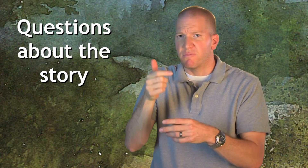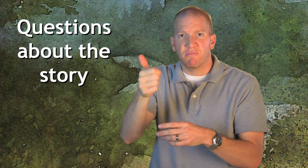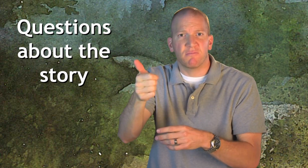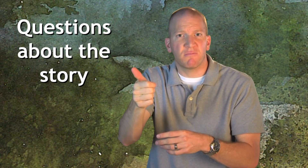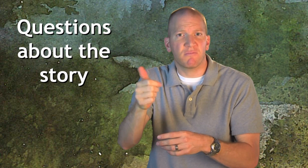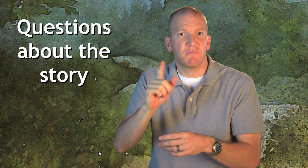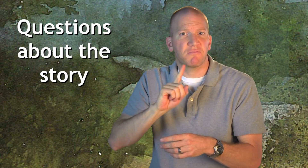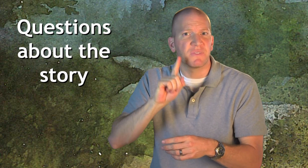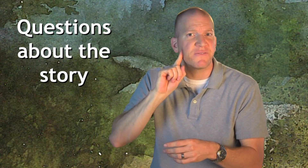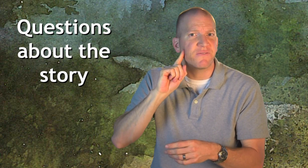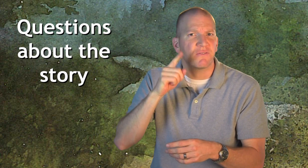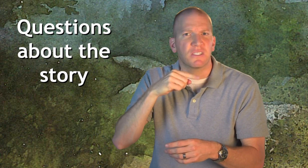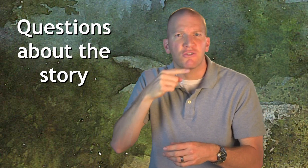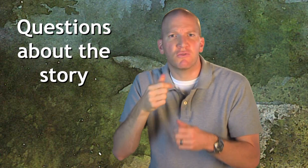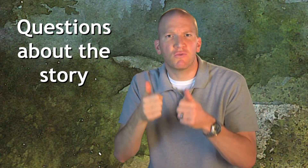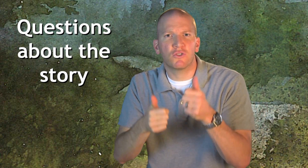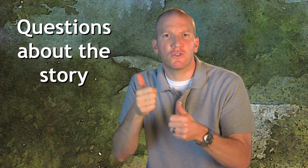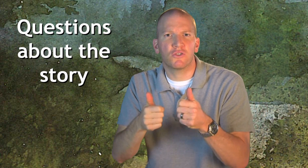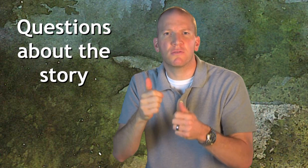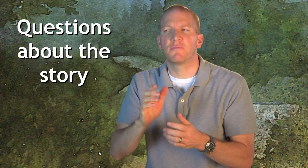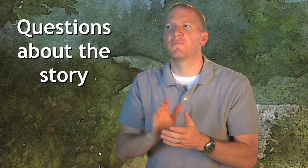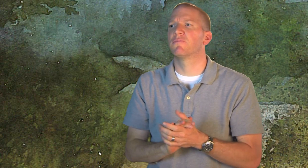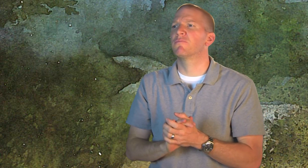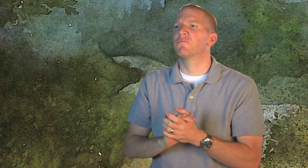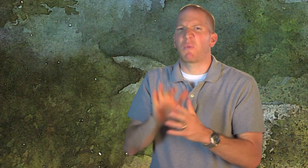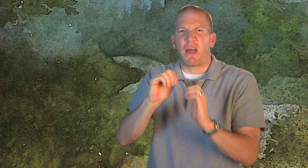Was he deaf or hearing?